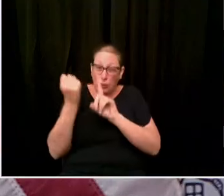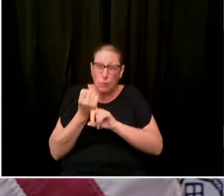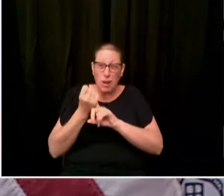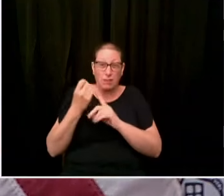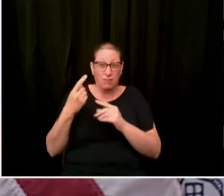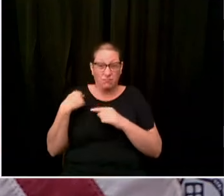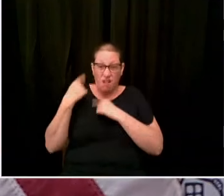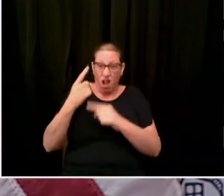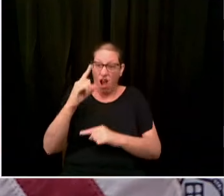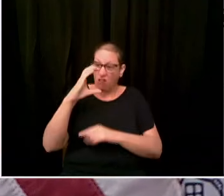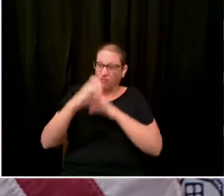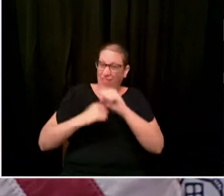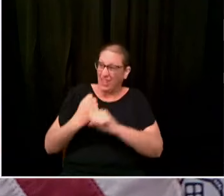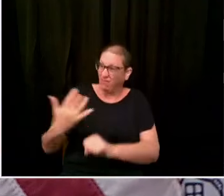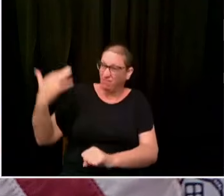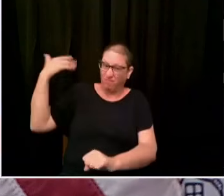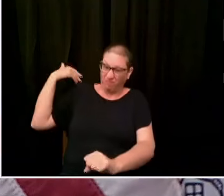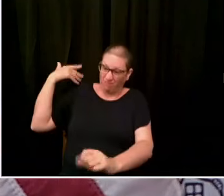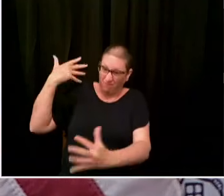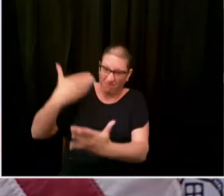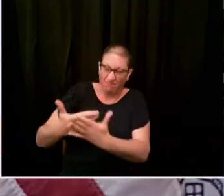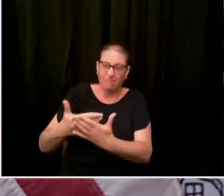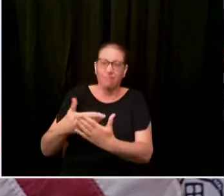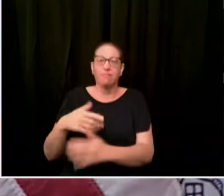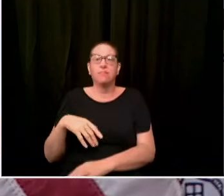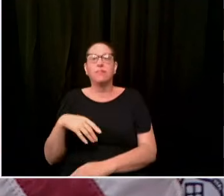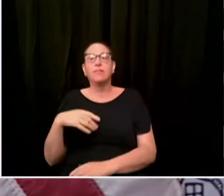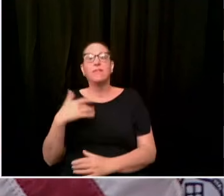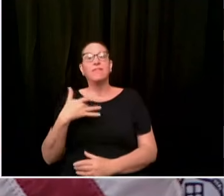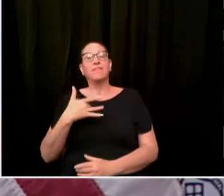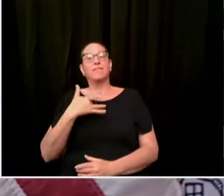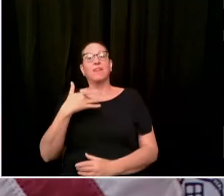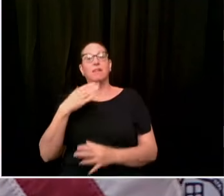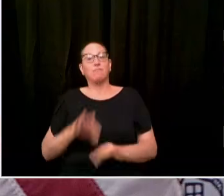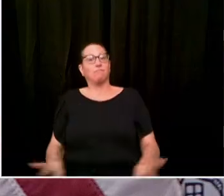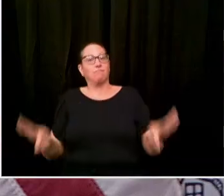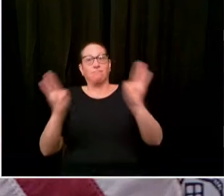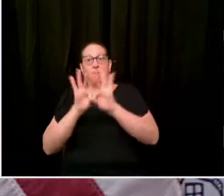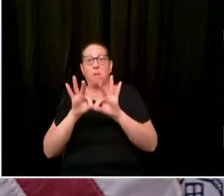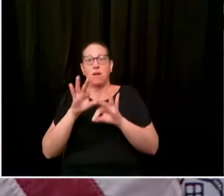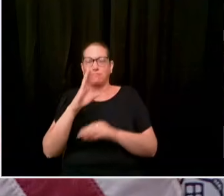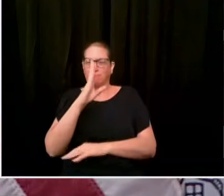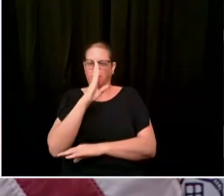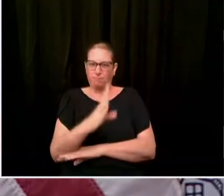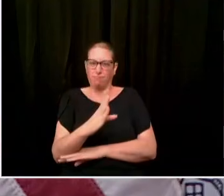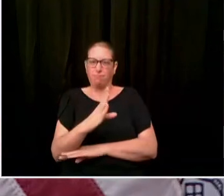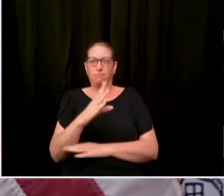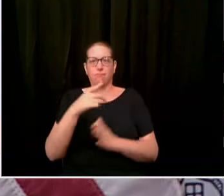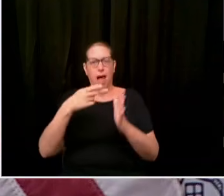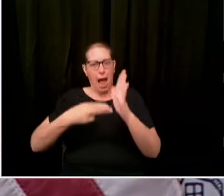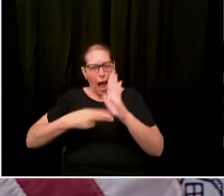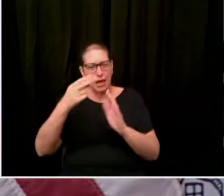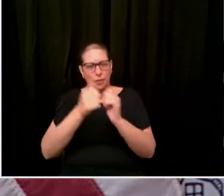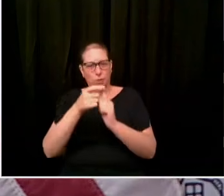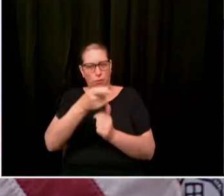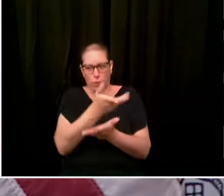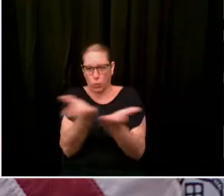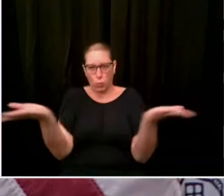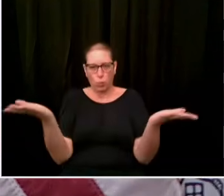THE GREATEST CRISIS WE'VE FACED IN GENERATIONS. PEOPLE ARE MAKING THE DIFFERENCE. I THINK LEVELING WITH THE PEOPLE ABOUT WHAT'S GOING ON AND